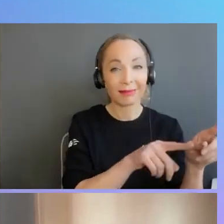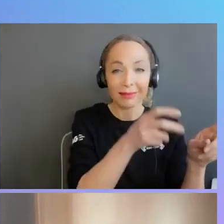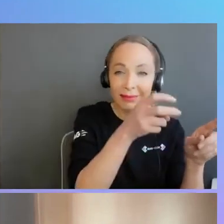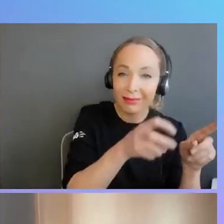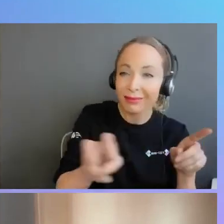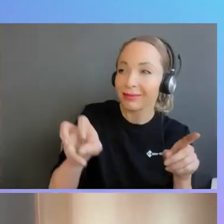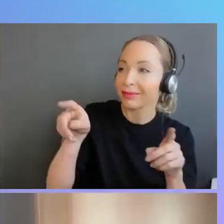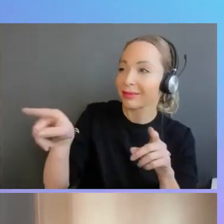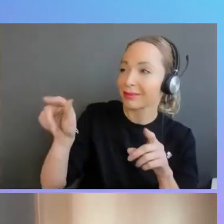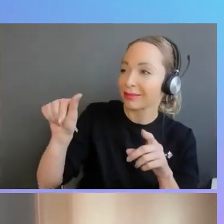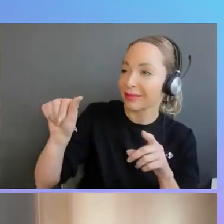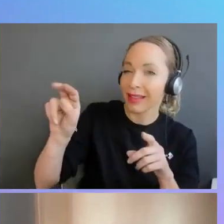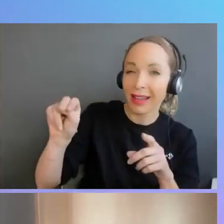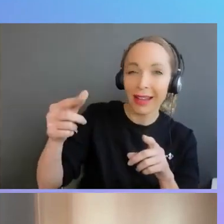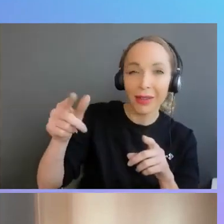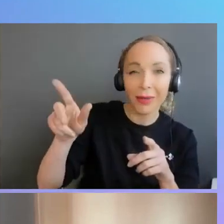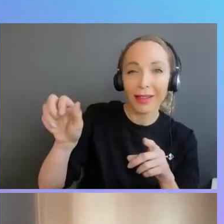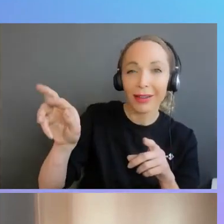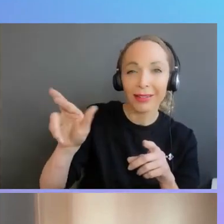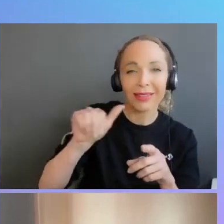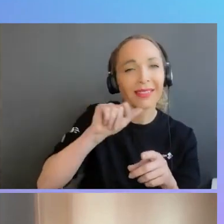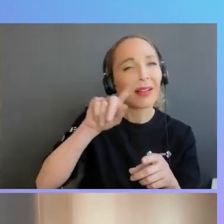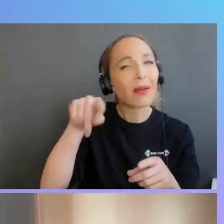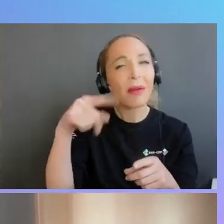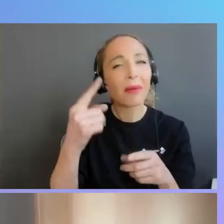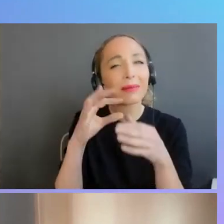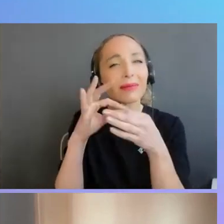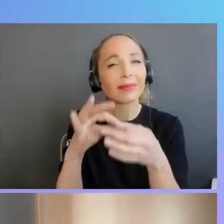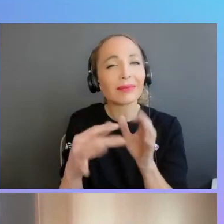commitment to inclusivity, accessibility and creating an